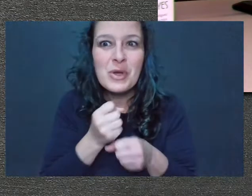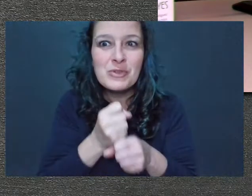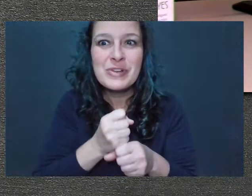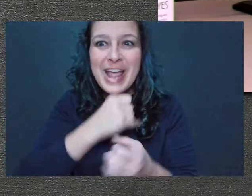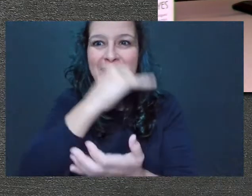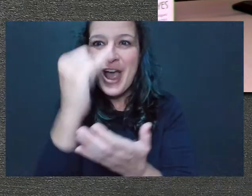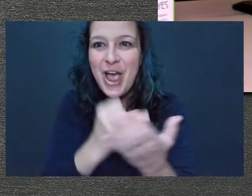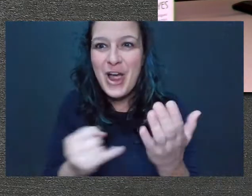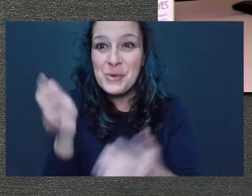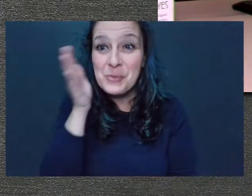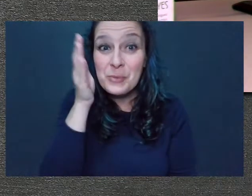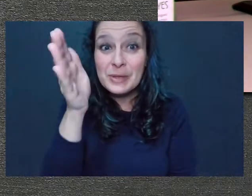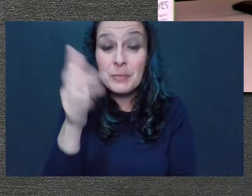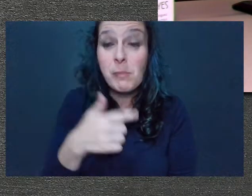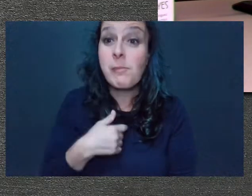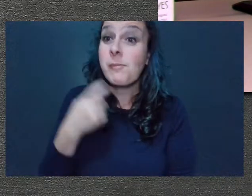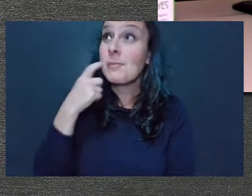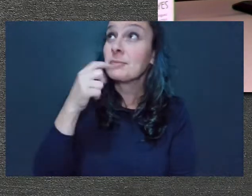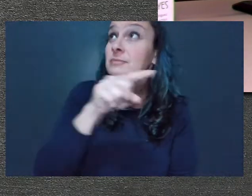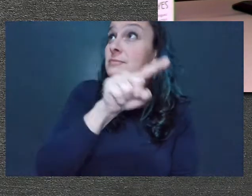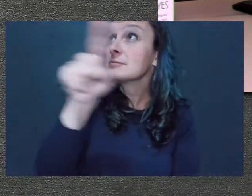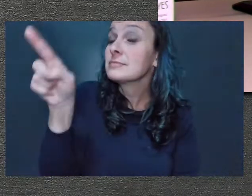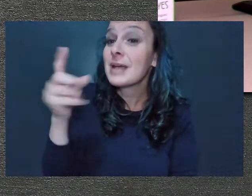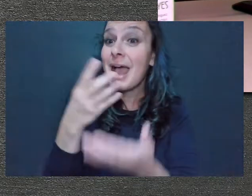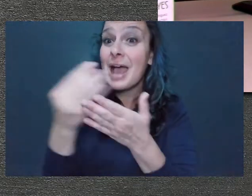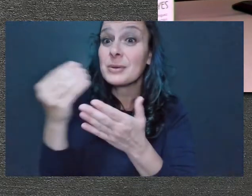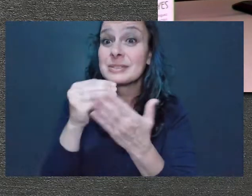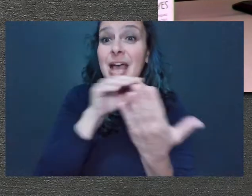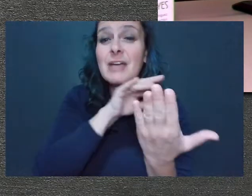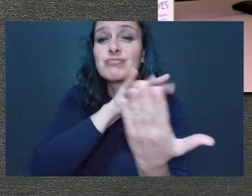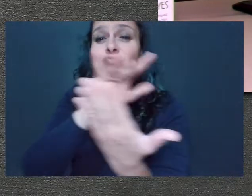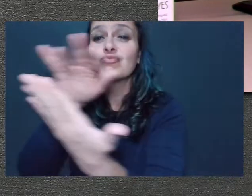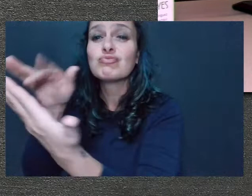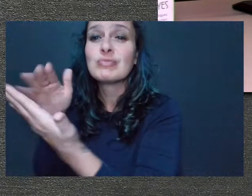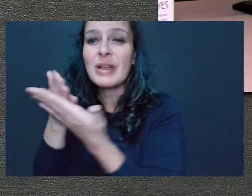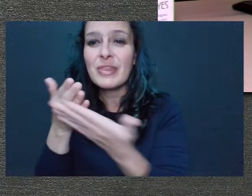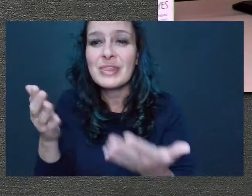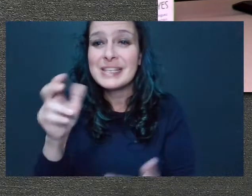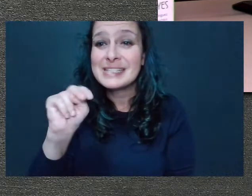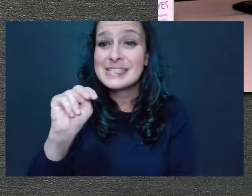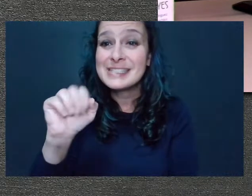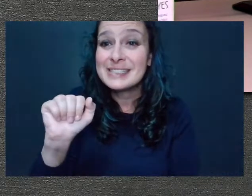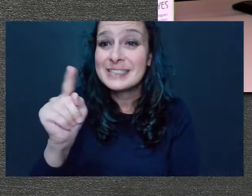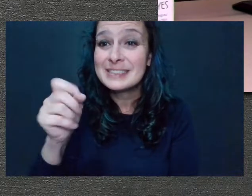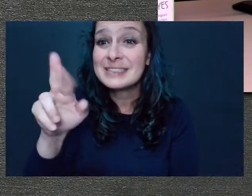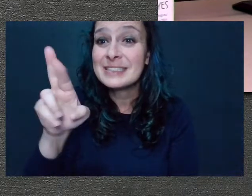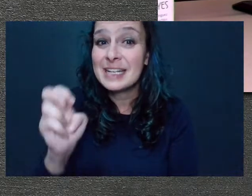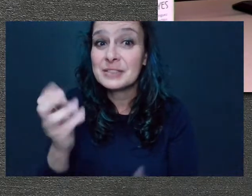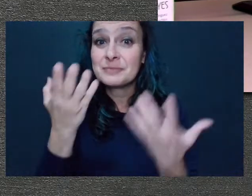We just got in from outside, and we were looking at things in nature. Well, let me introduce you